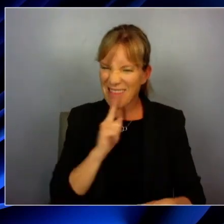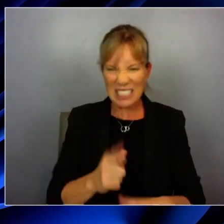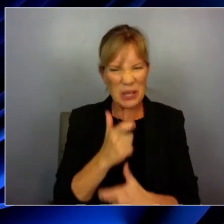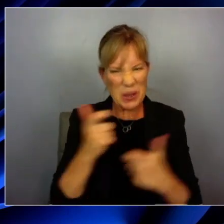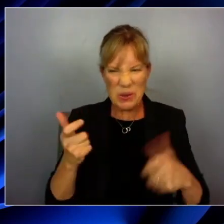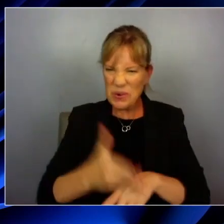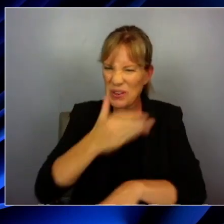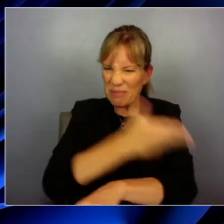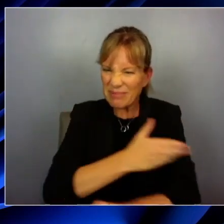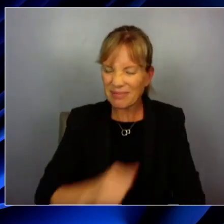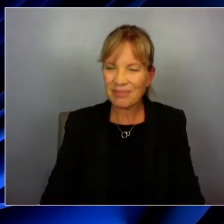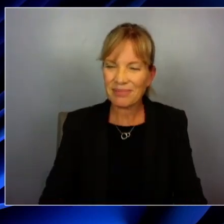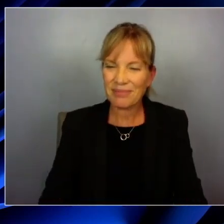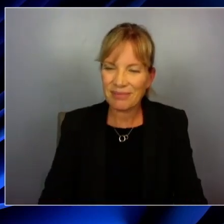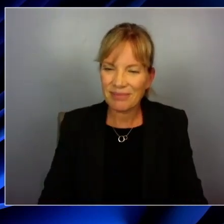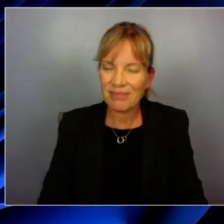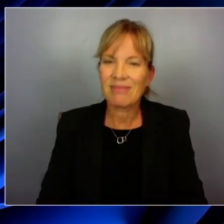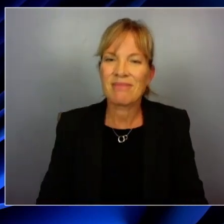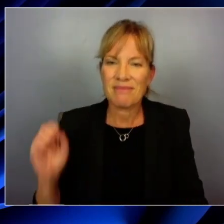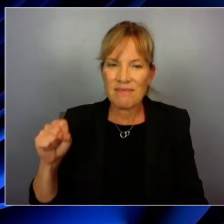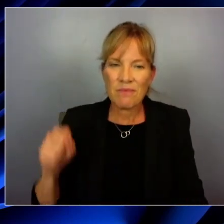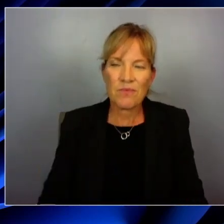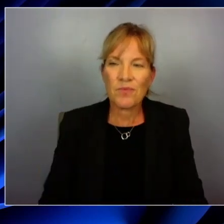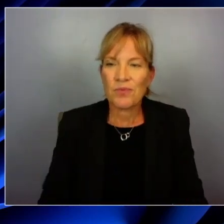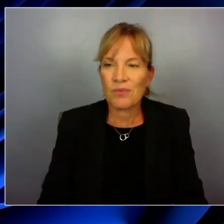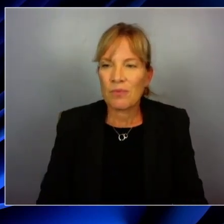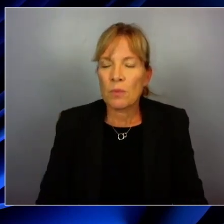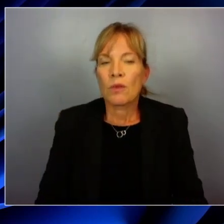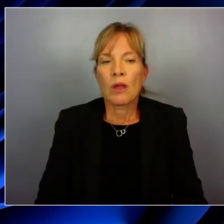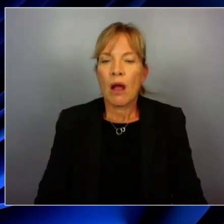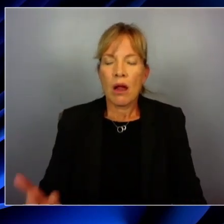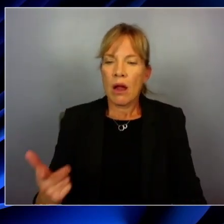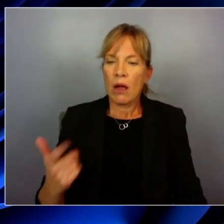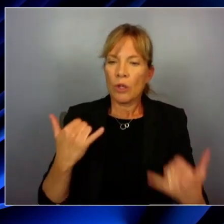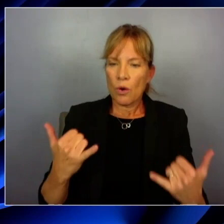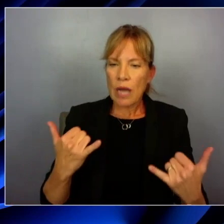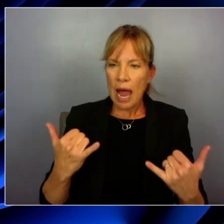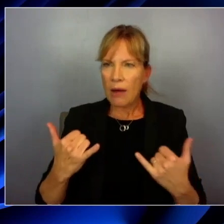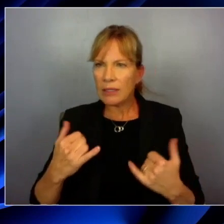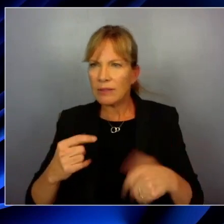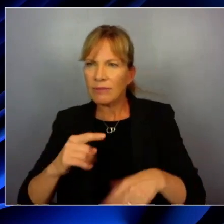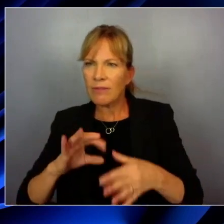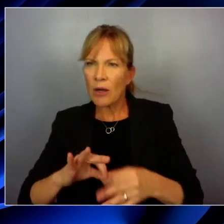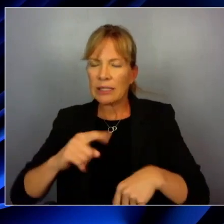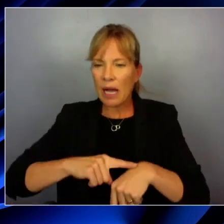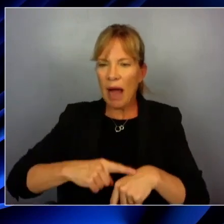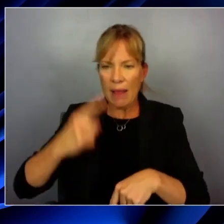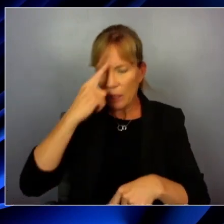Yeah, absolutely. So I'm a bit conscious of time, Jeremy. So I think what we want to do here.